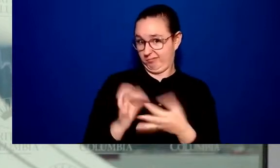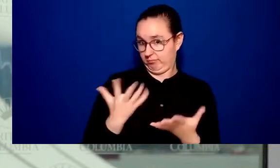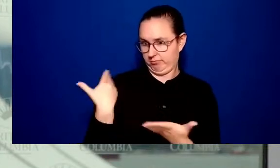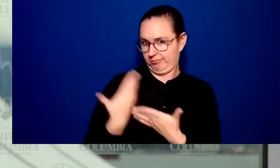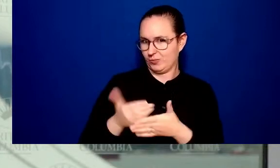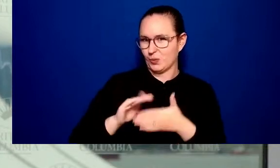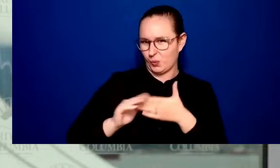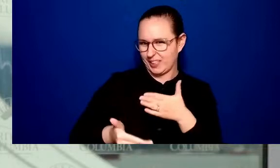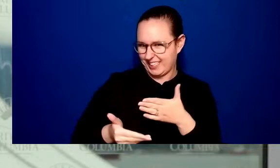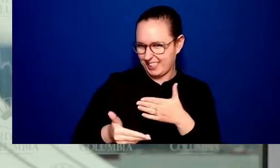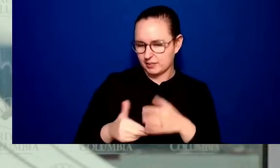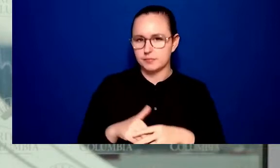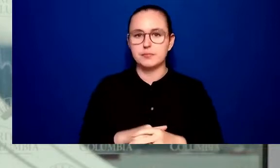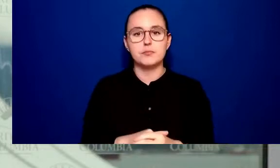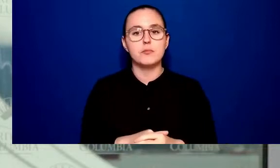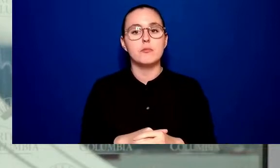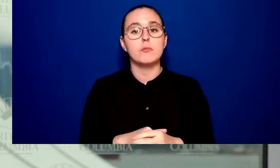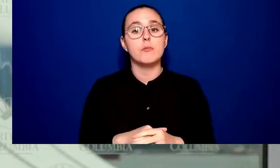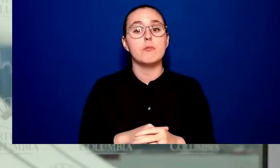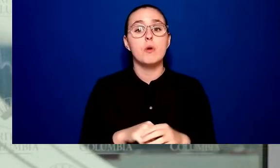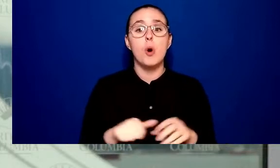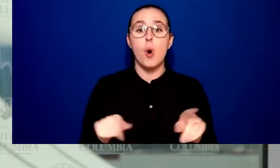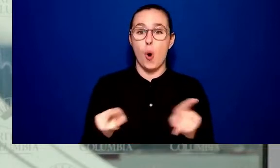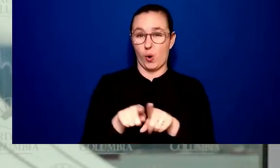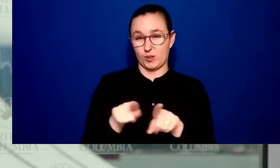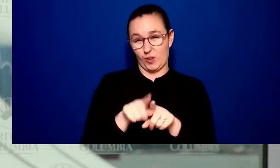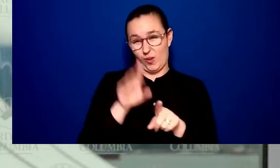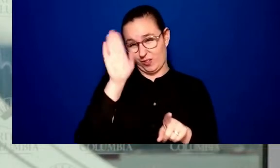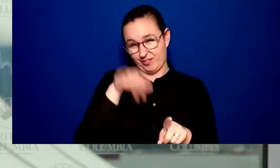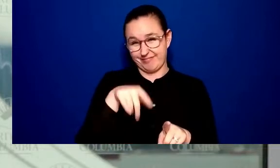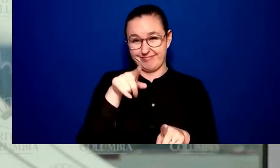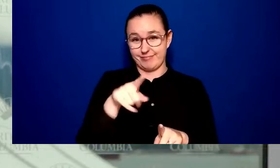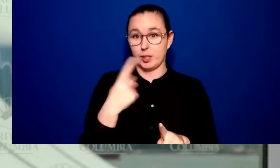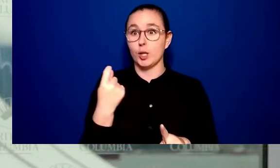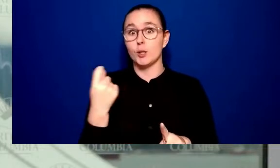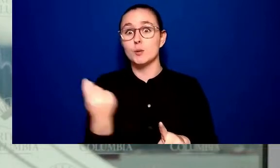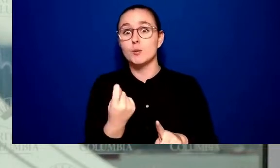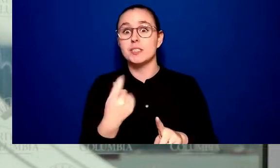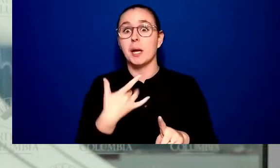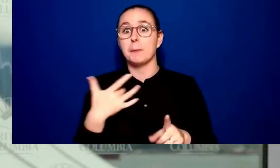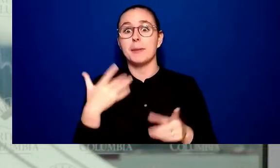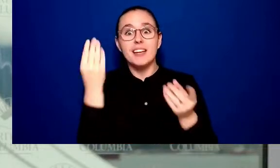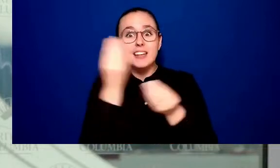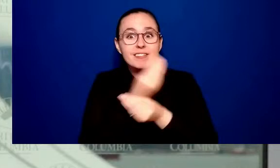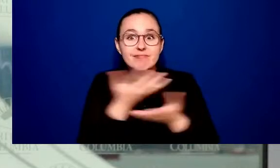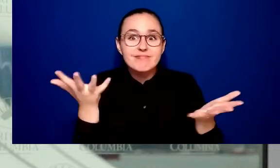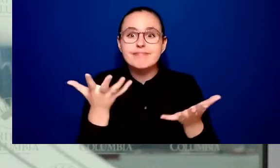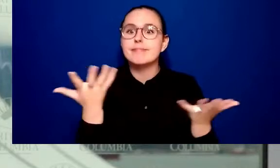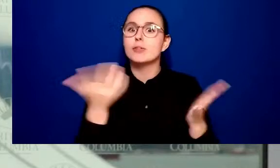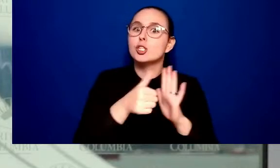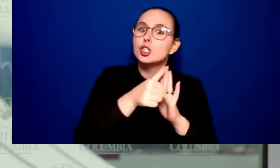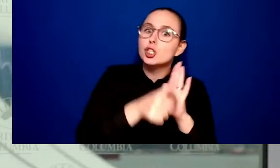the surgery numbers, which typically we do on Tuesday, will be provided later in the week. The number of surgeries